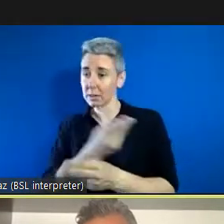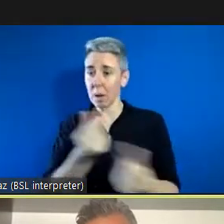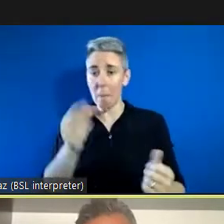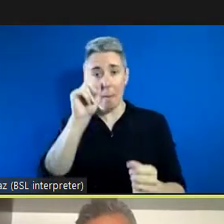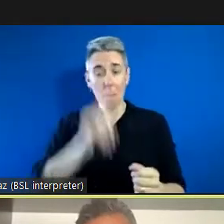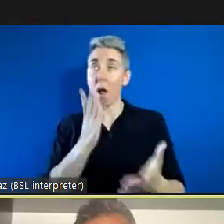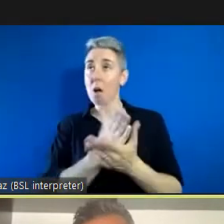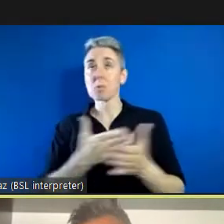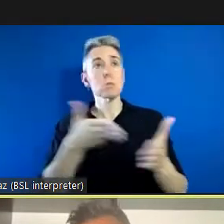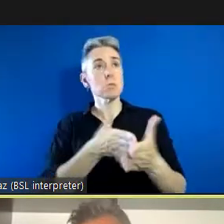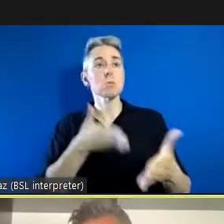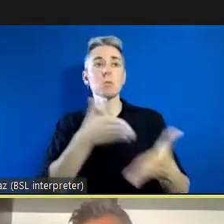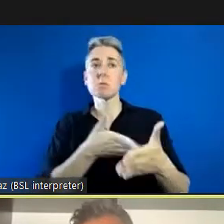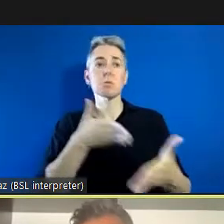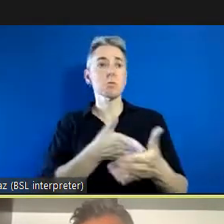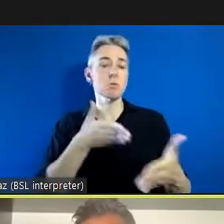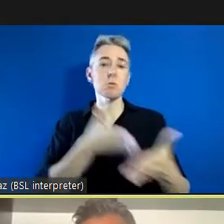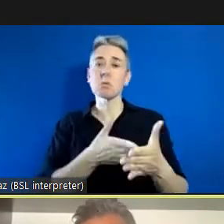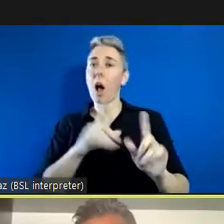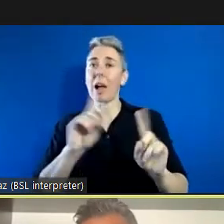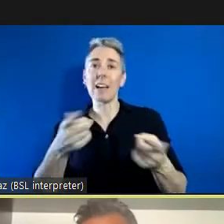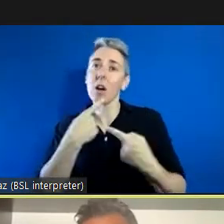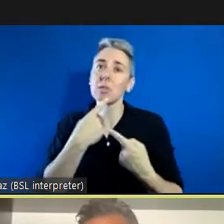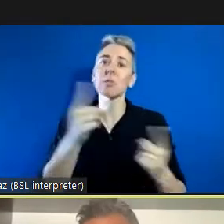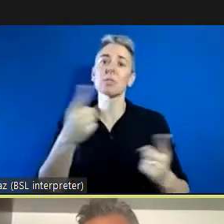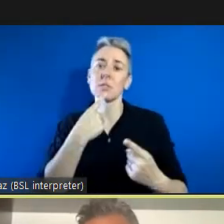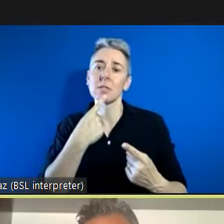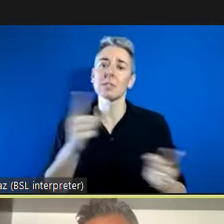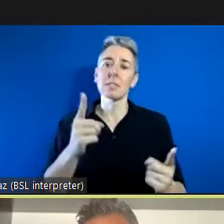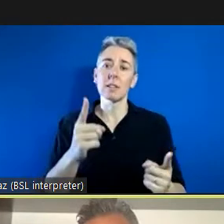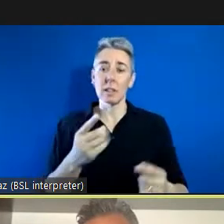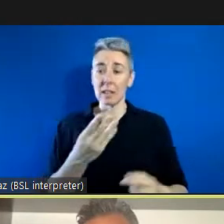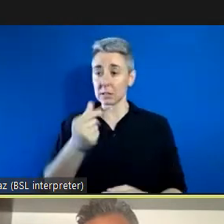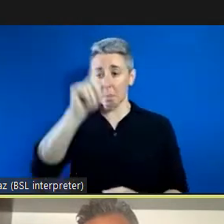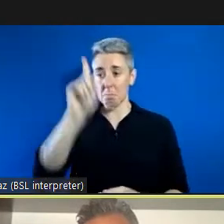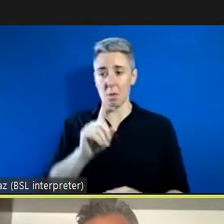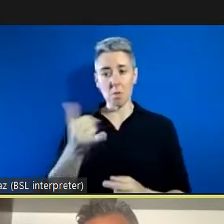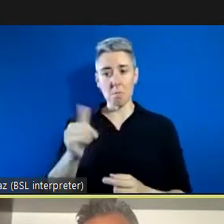advocacy or advocacy support. Those who may not even want to come to terms with those differences,